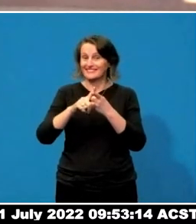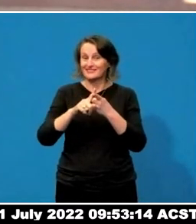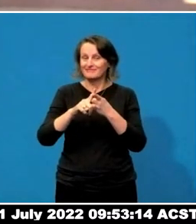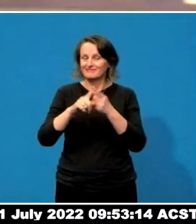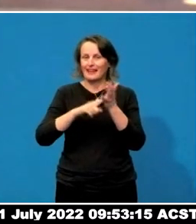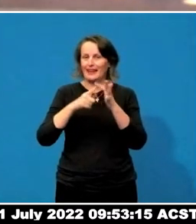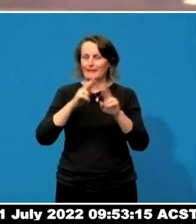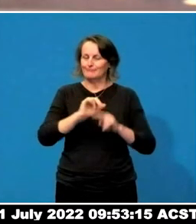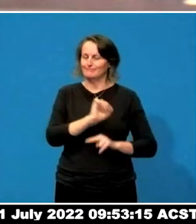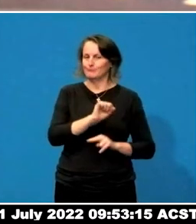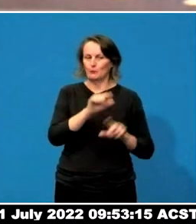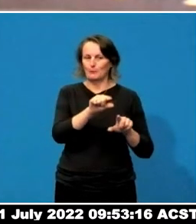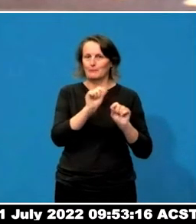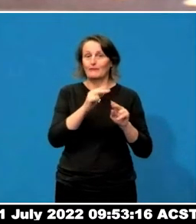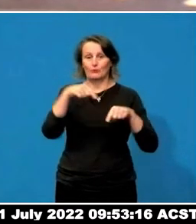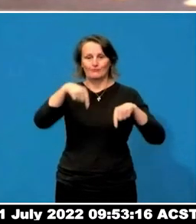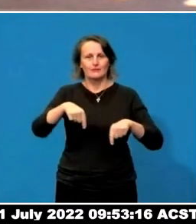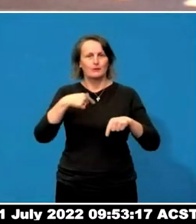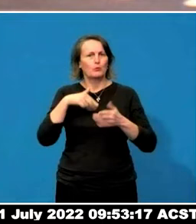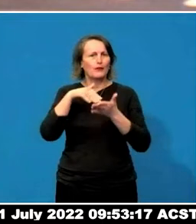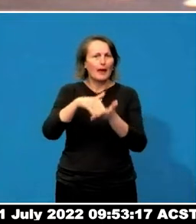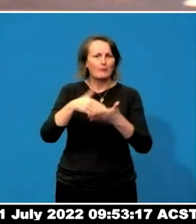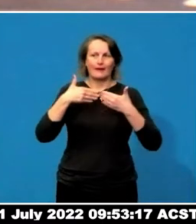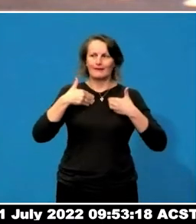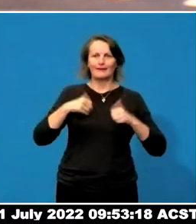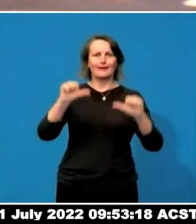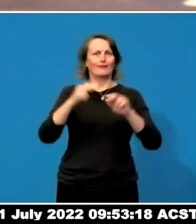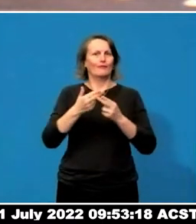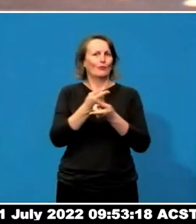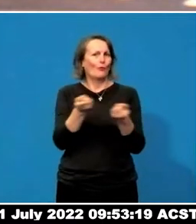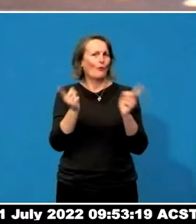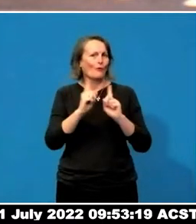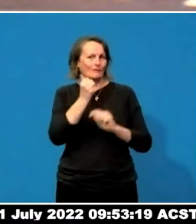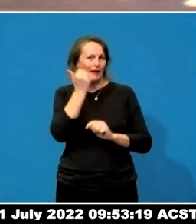that is very healing for us as Aboriginal people and we love the smell of it.